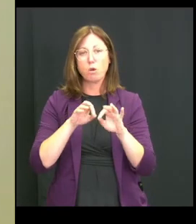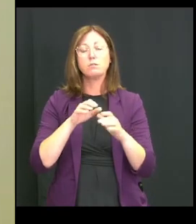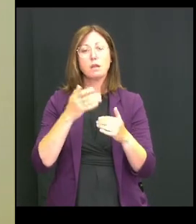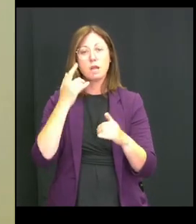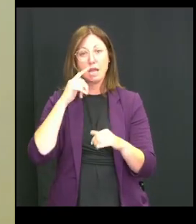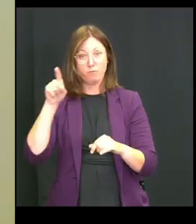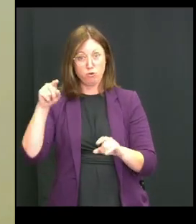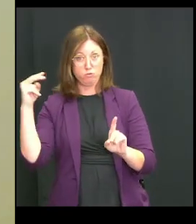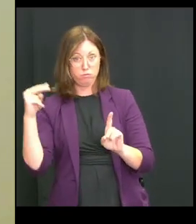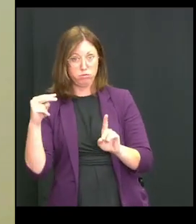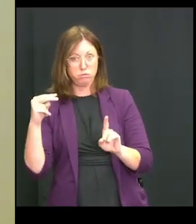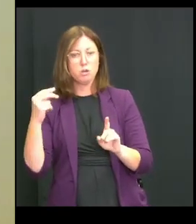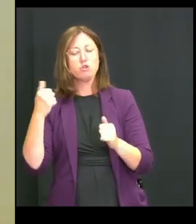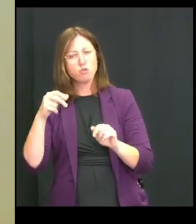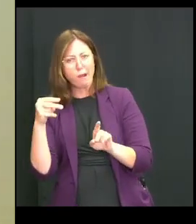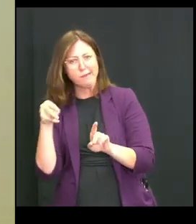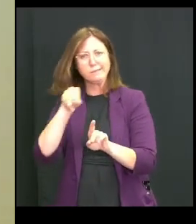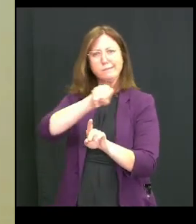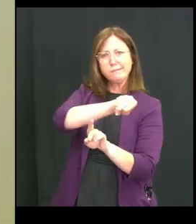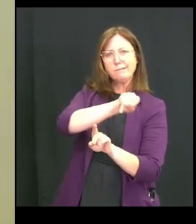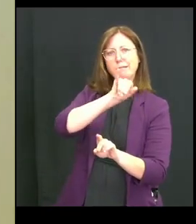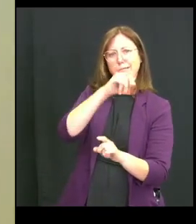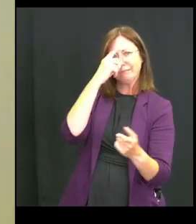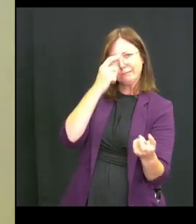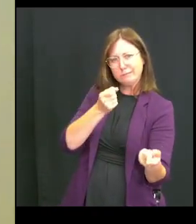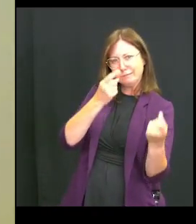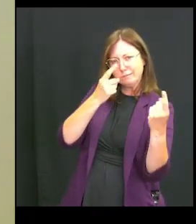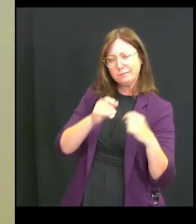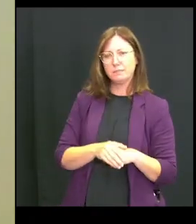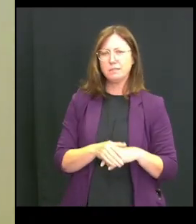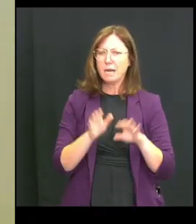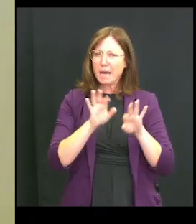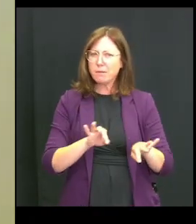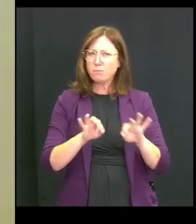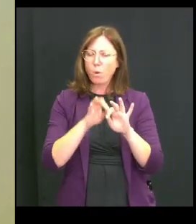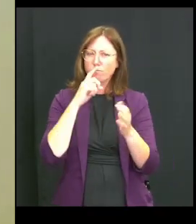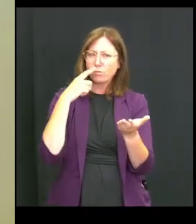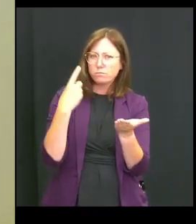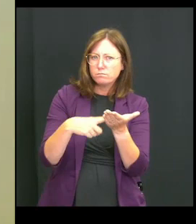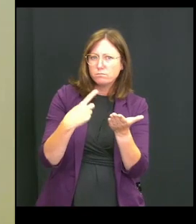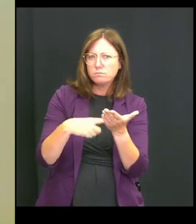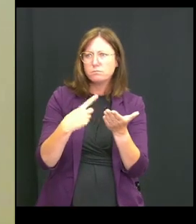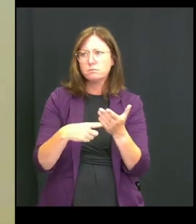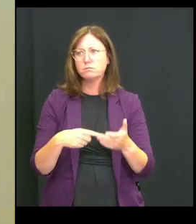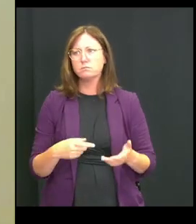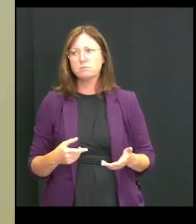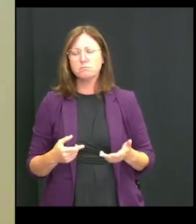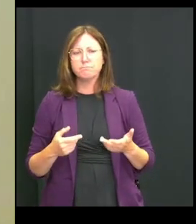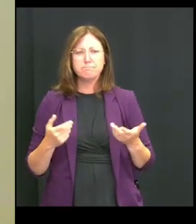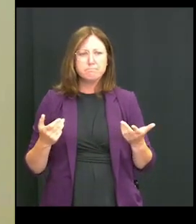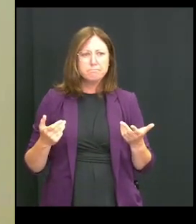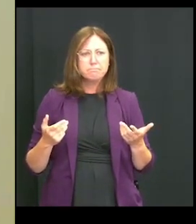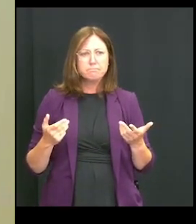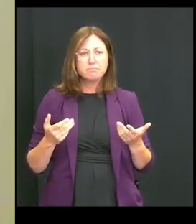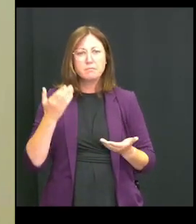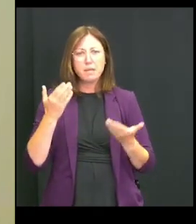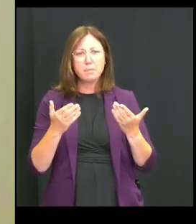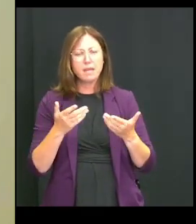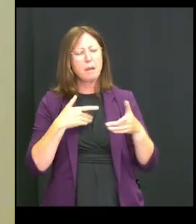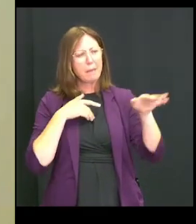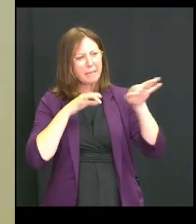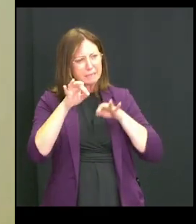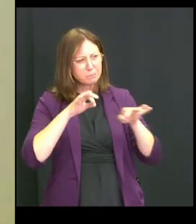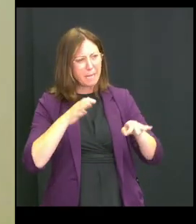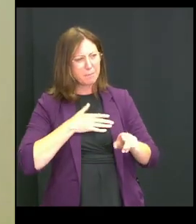The importance of making arguments in ways that others can at least in principle accept.